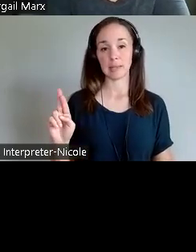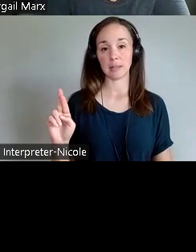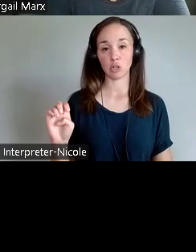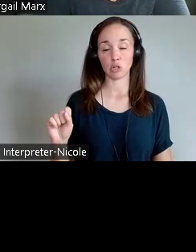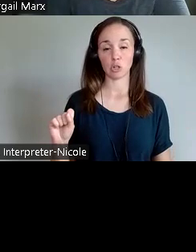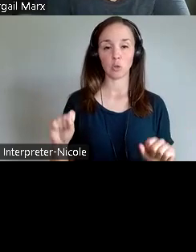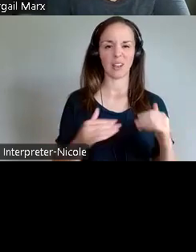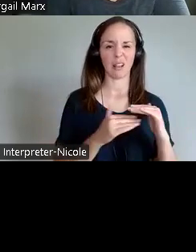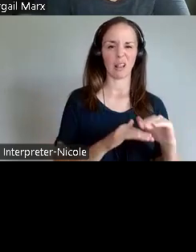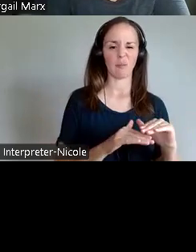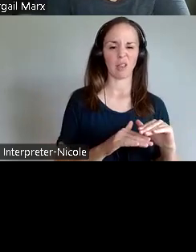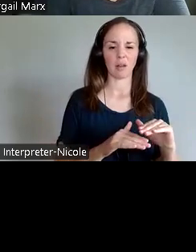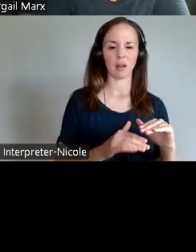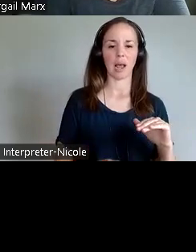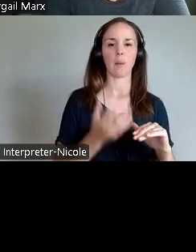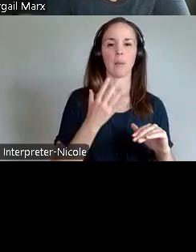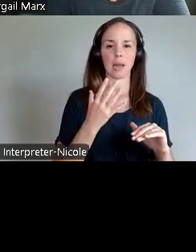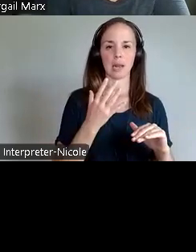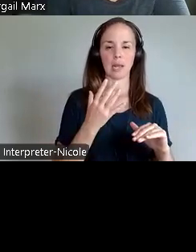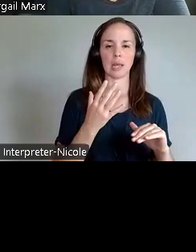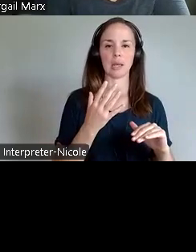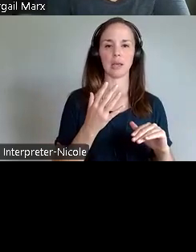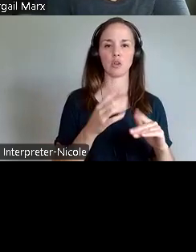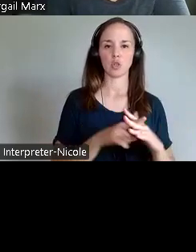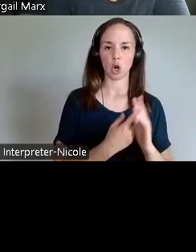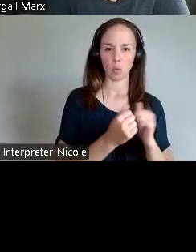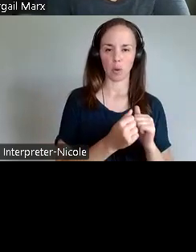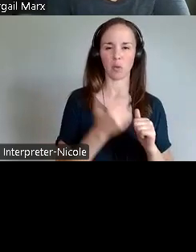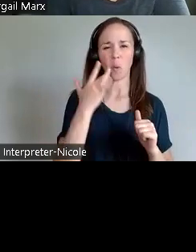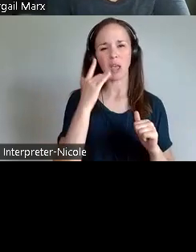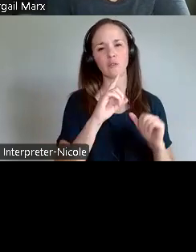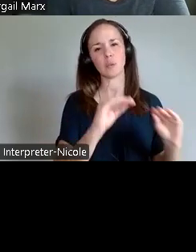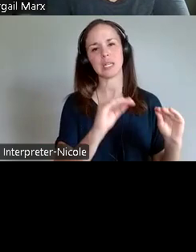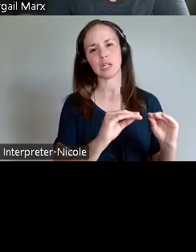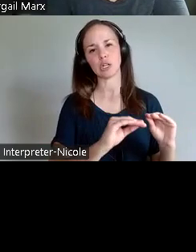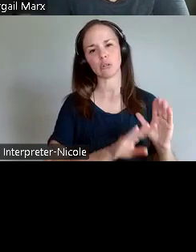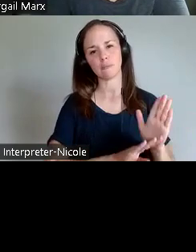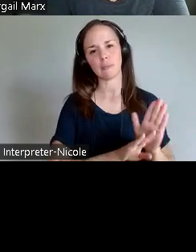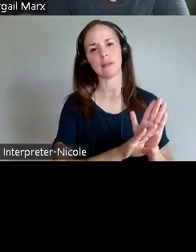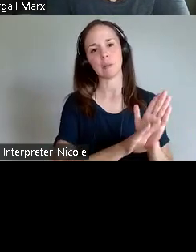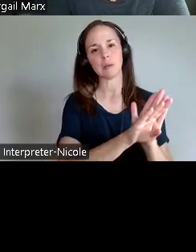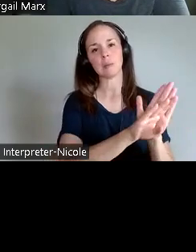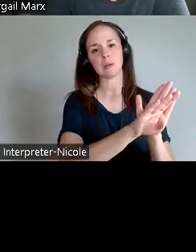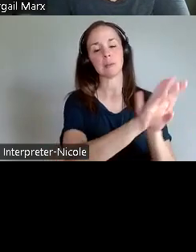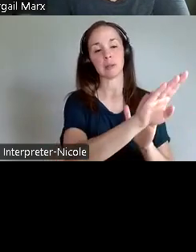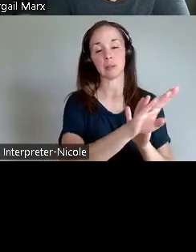the vocabulary for teaching purposes. And both of these, all these page sets